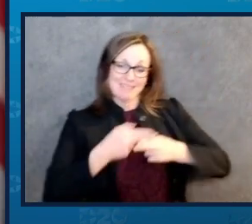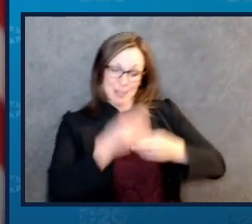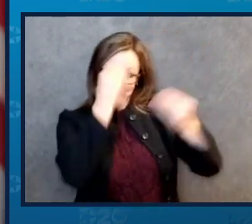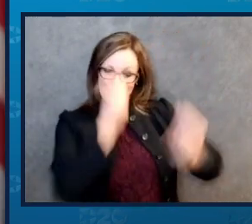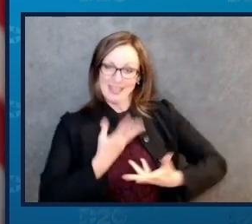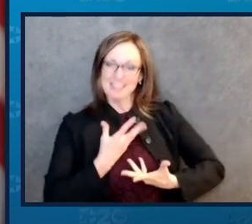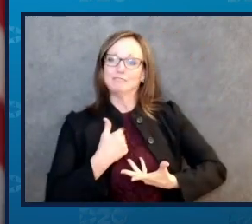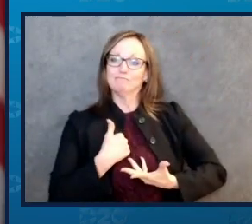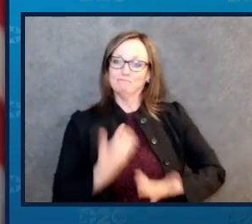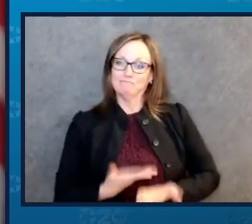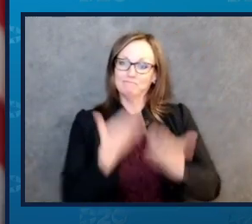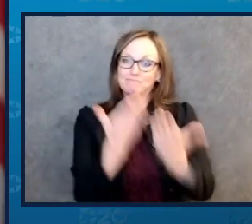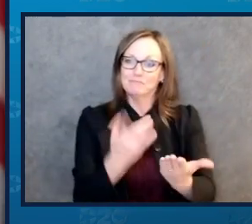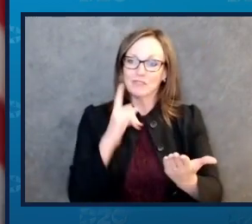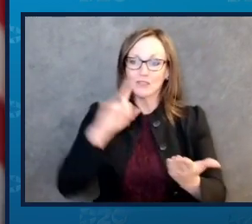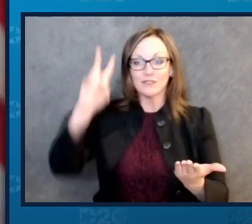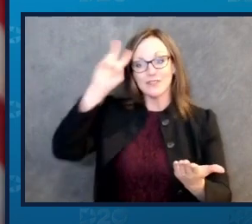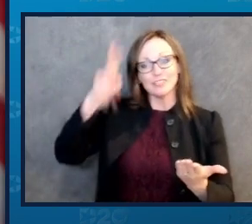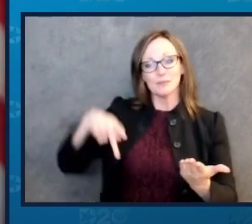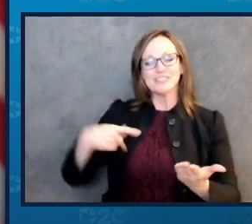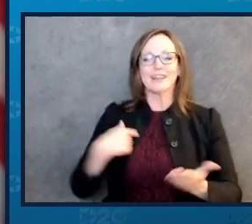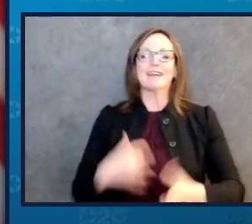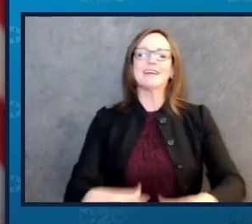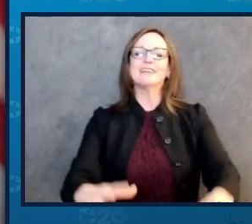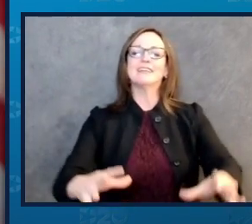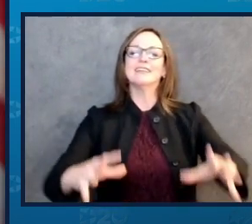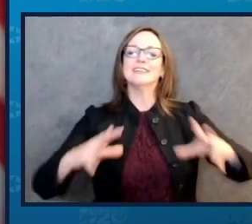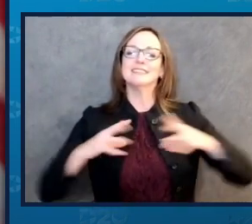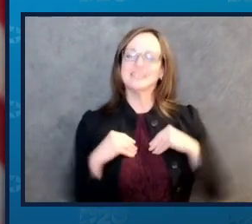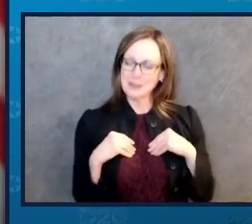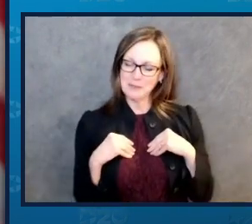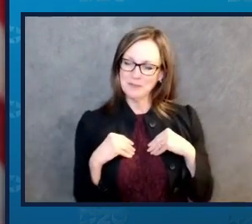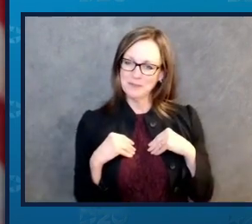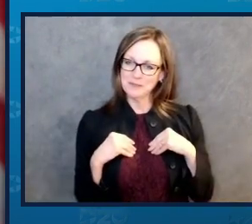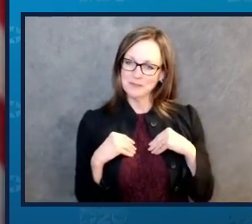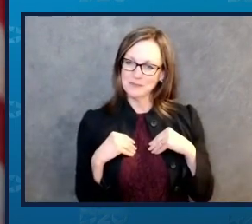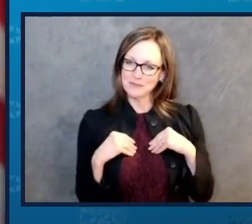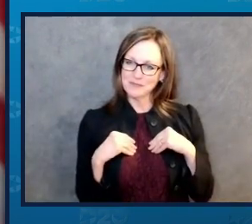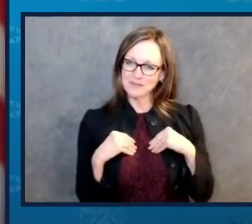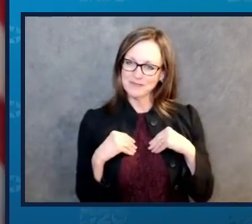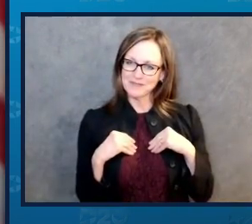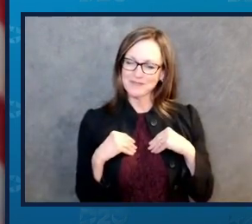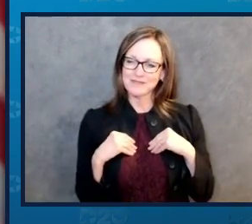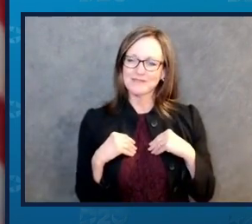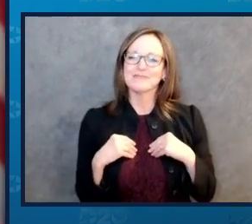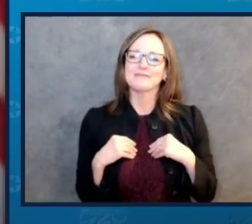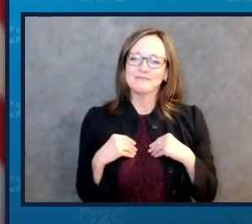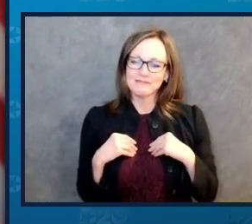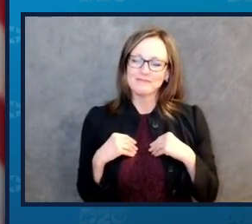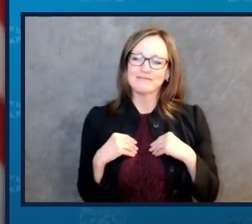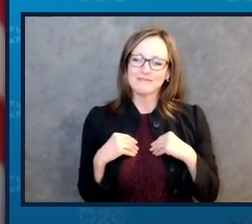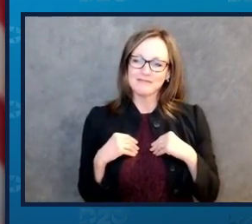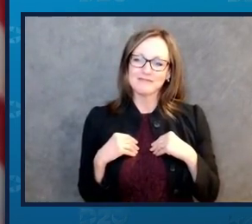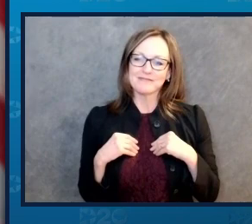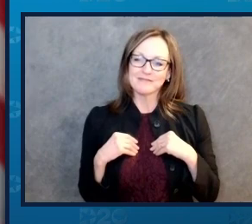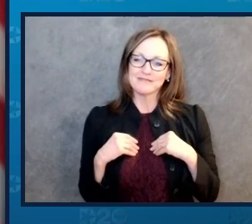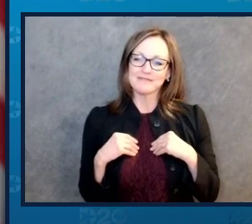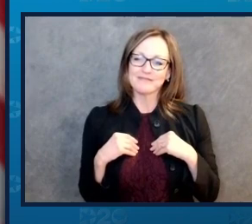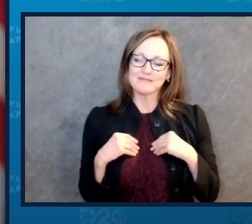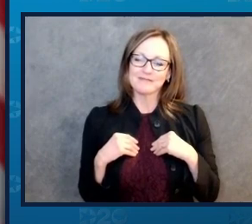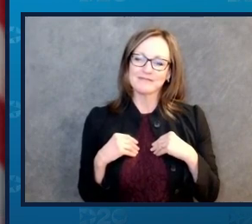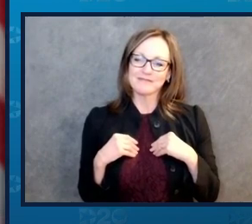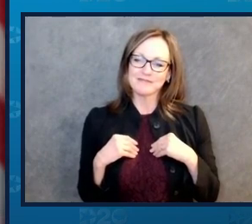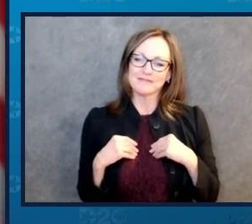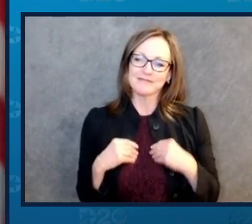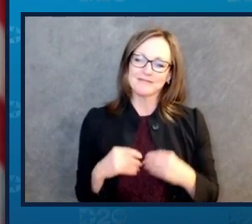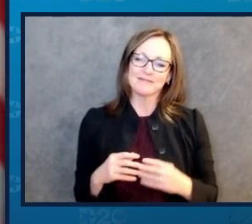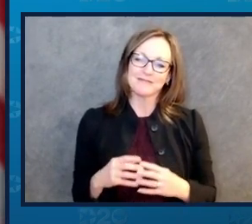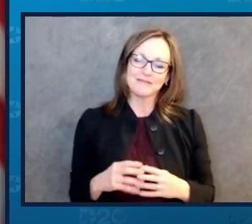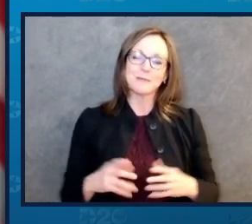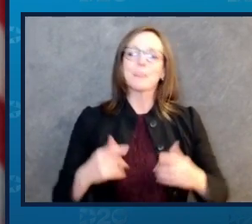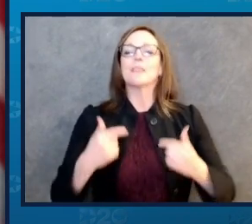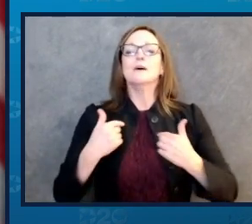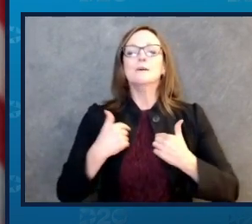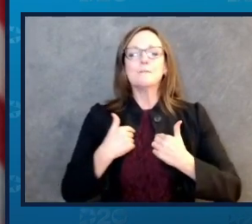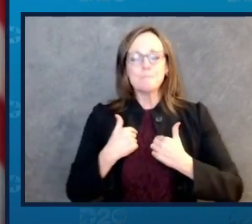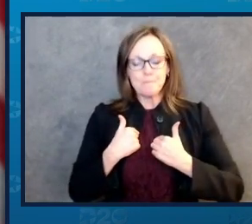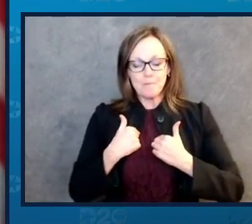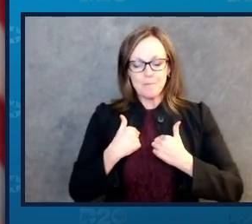STATES OF AMERICA.